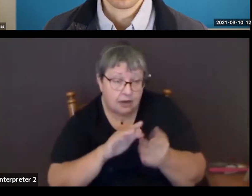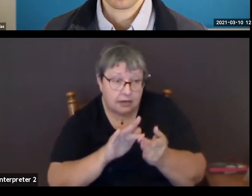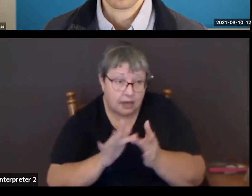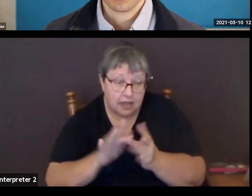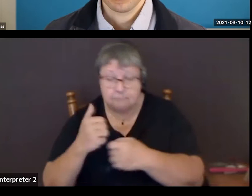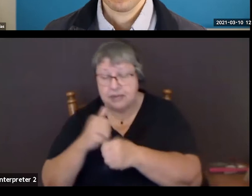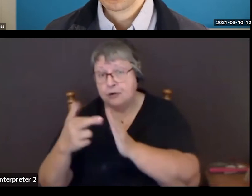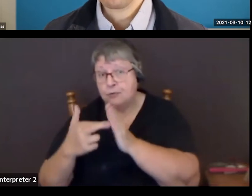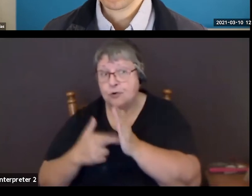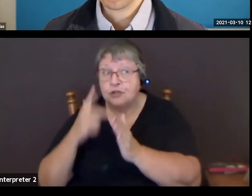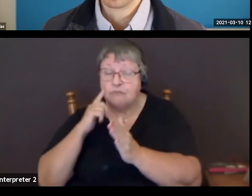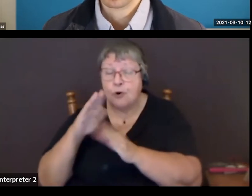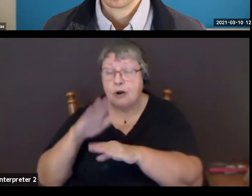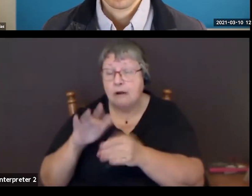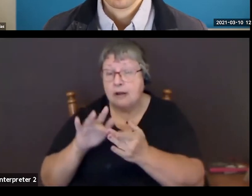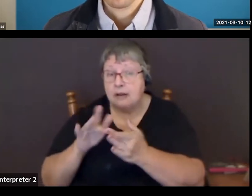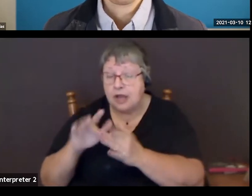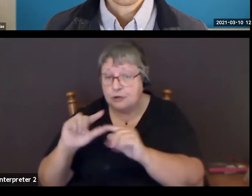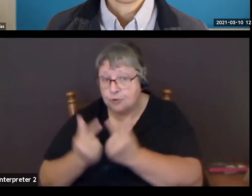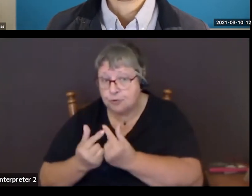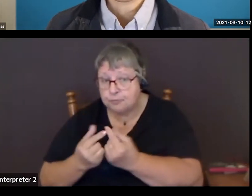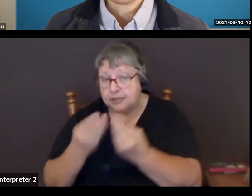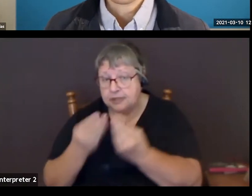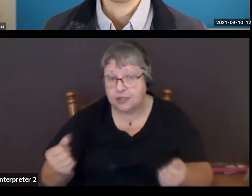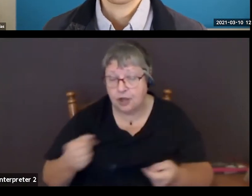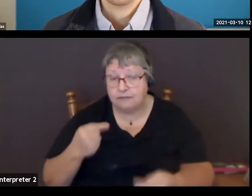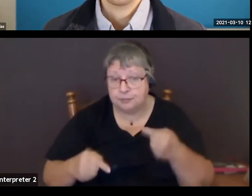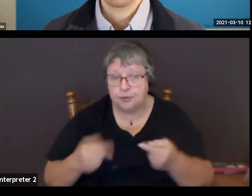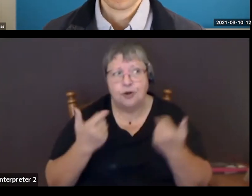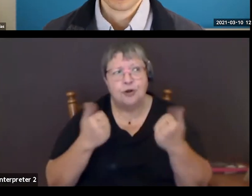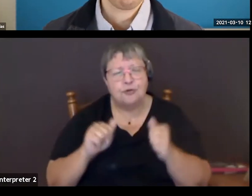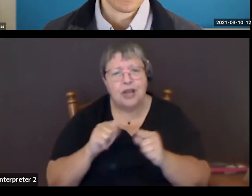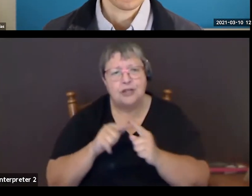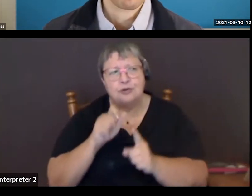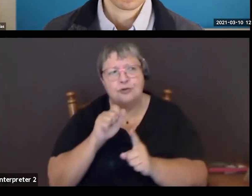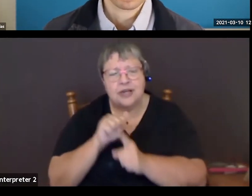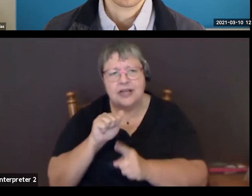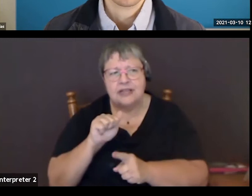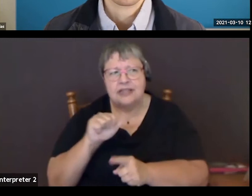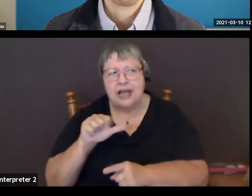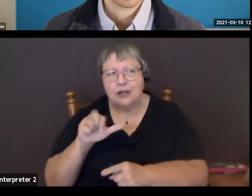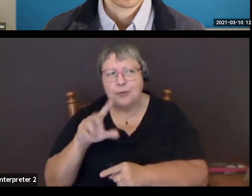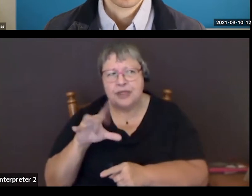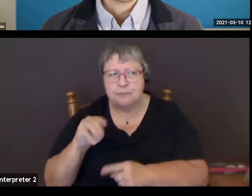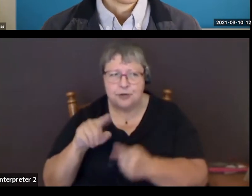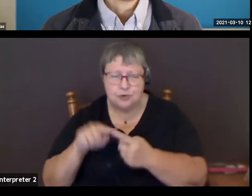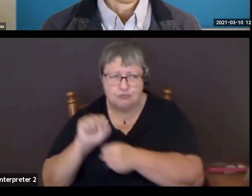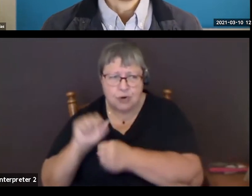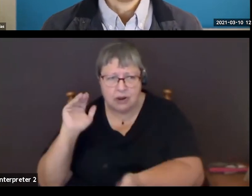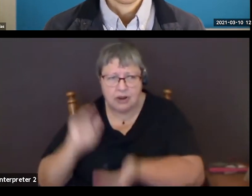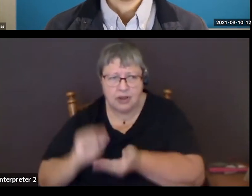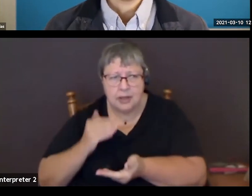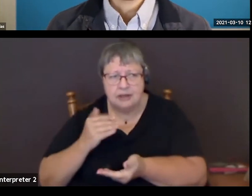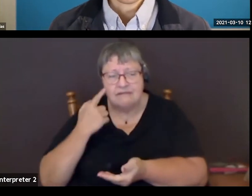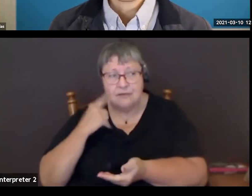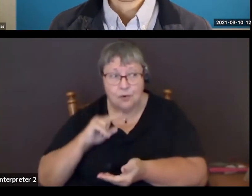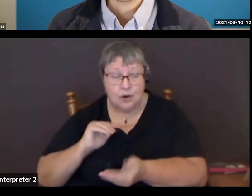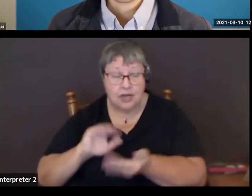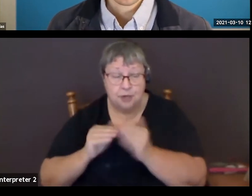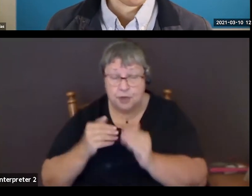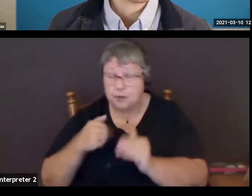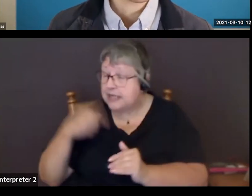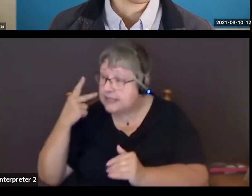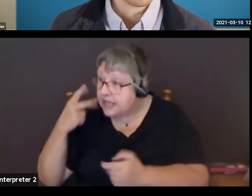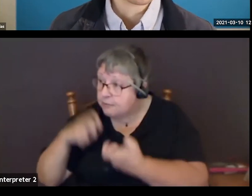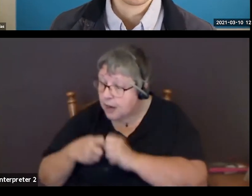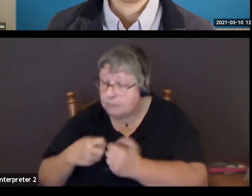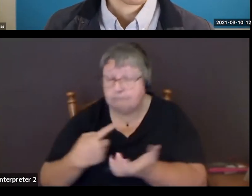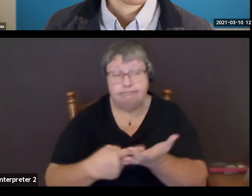group resolve disputes, or even try to trick algorithms into working less badly for our communities. We see a problem, we discuss solutions, and we put them into practice.